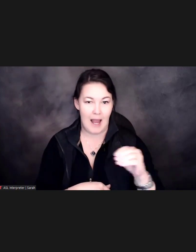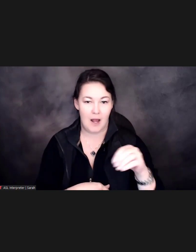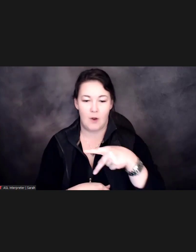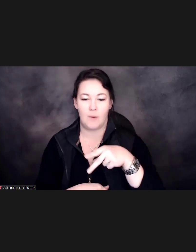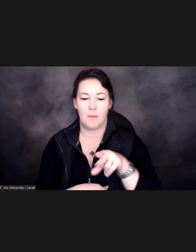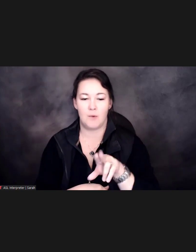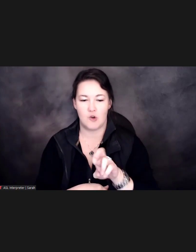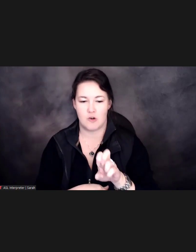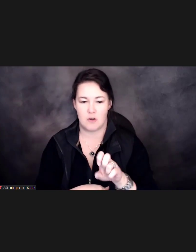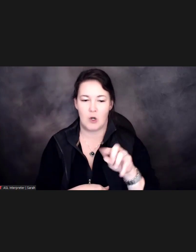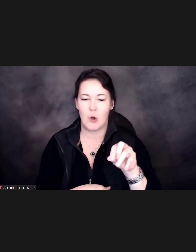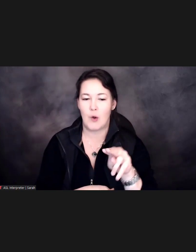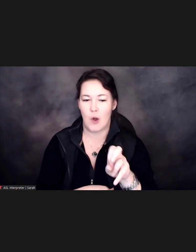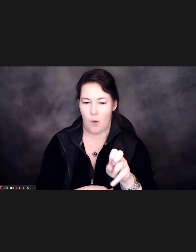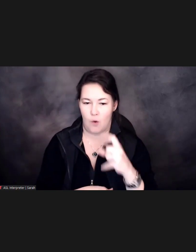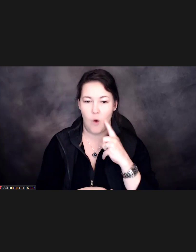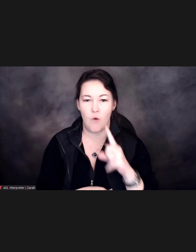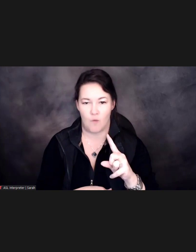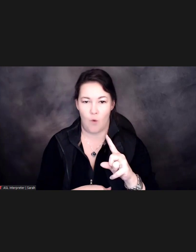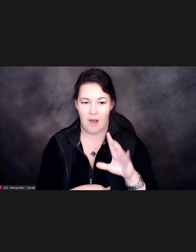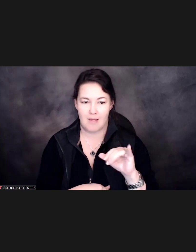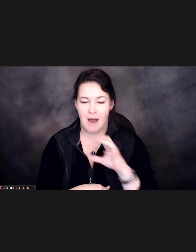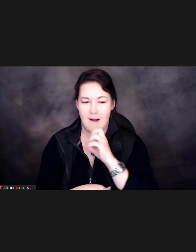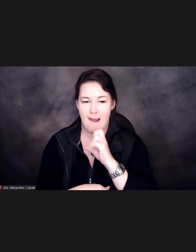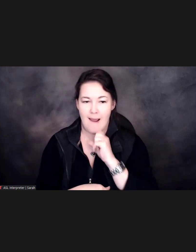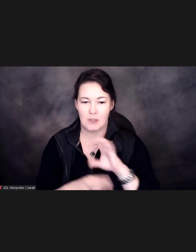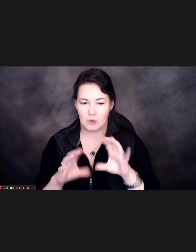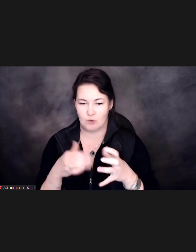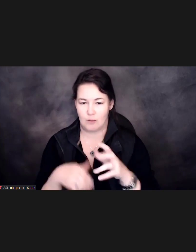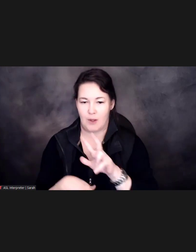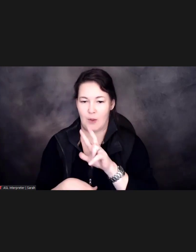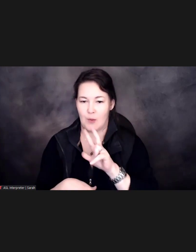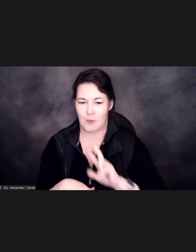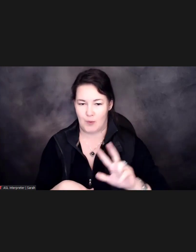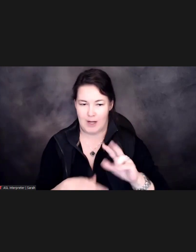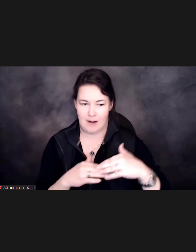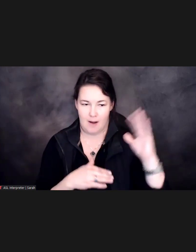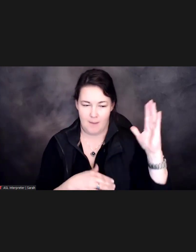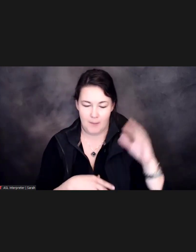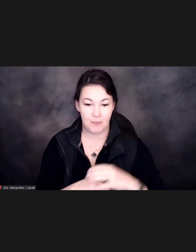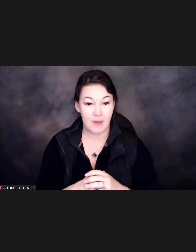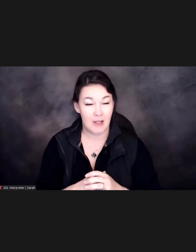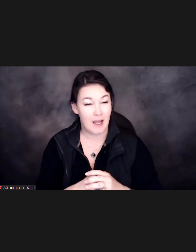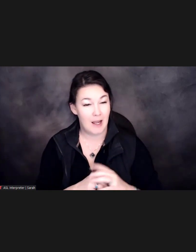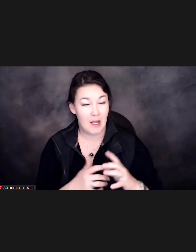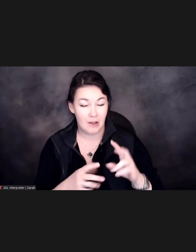screening and pure tone screening for this population. So, take a look at that, it's under the very first heading on